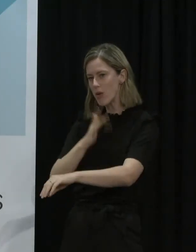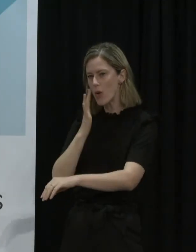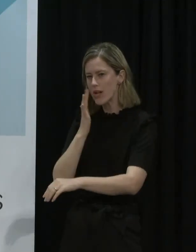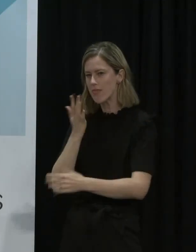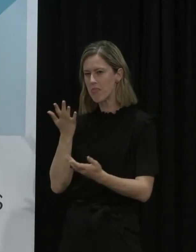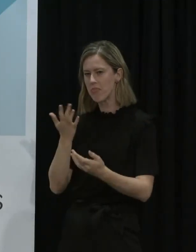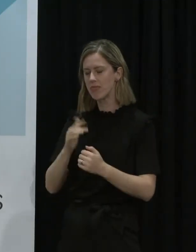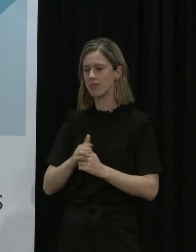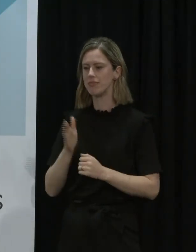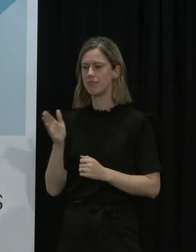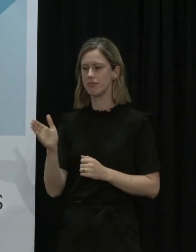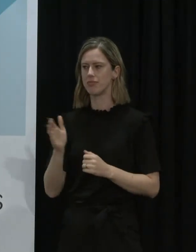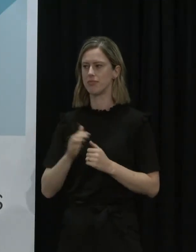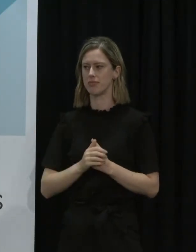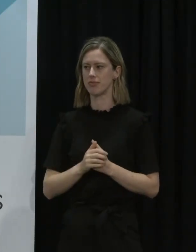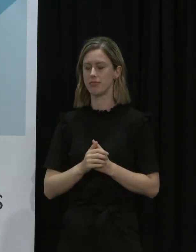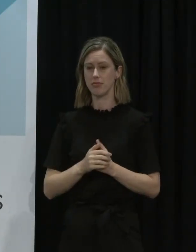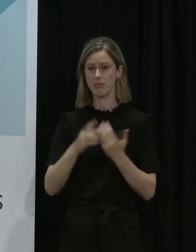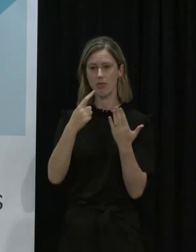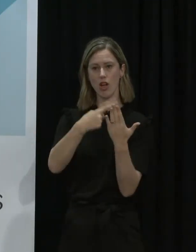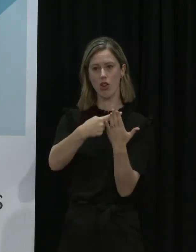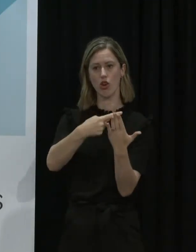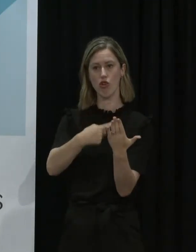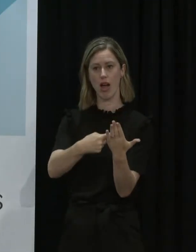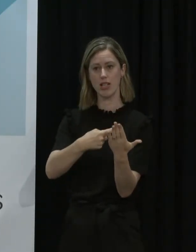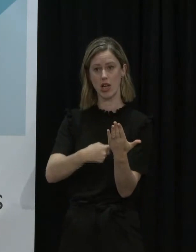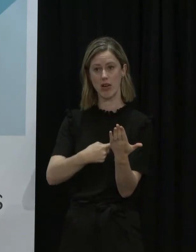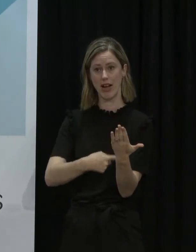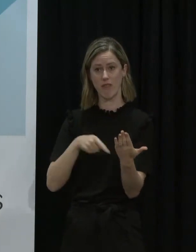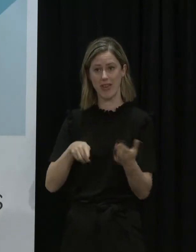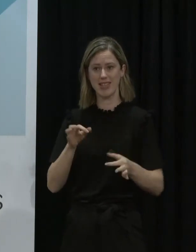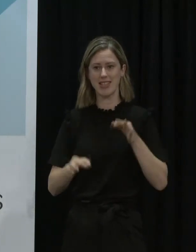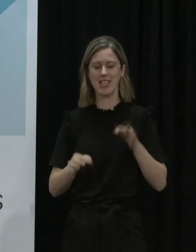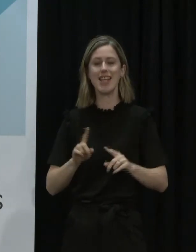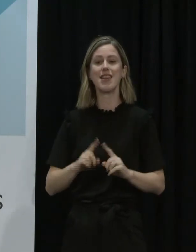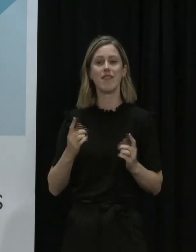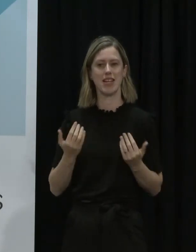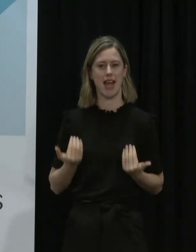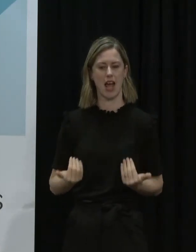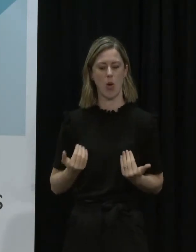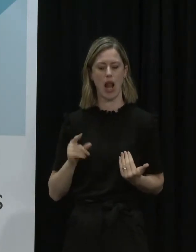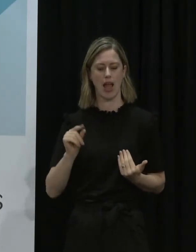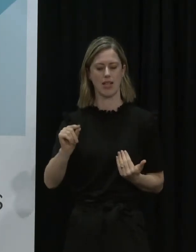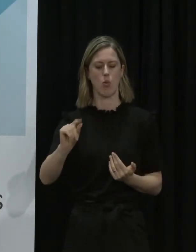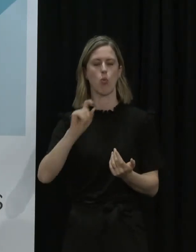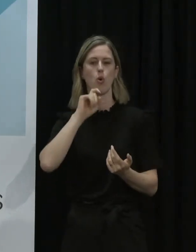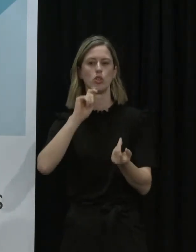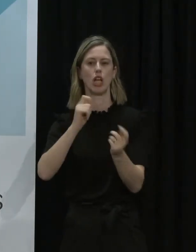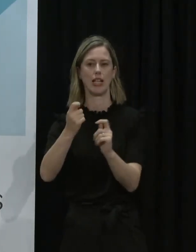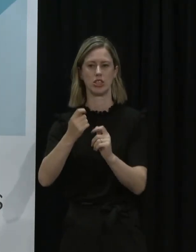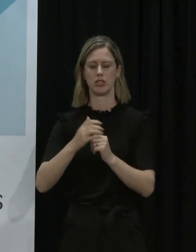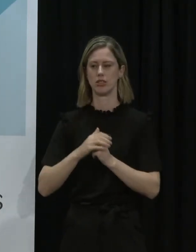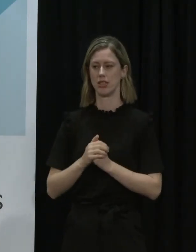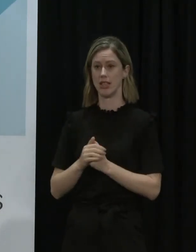trying to get at, at what point can people have a... The point I'm making is that